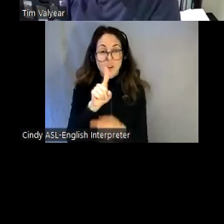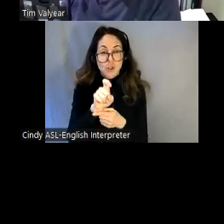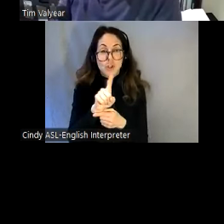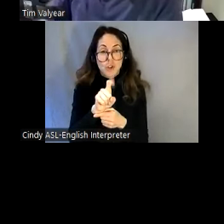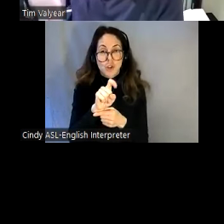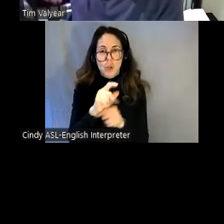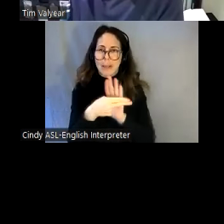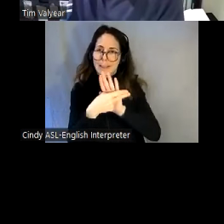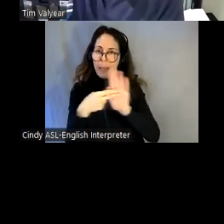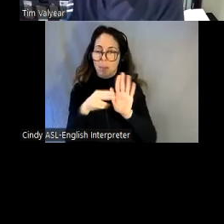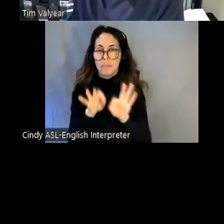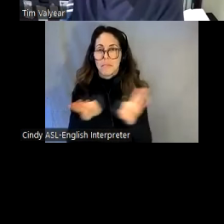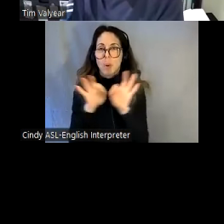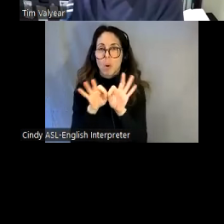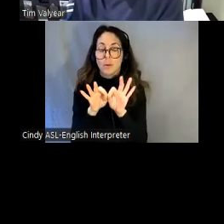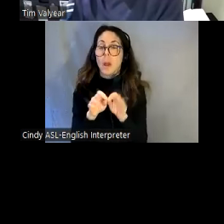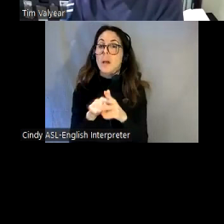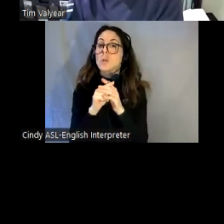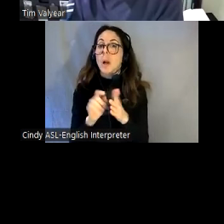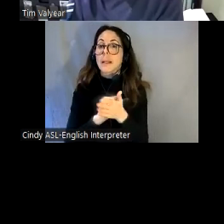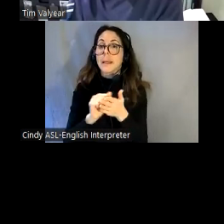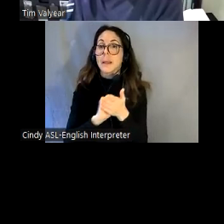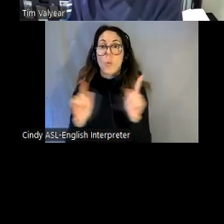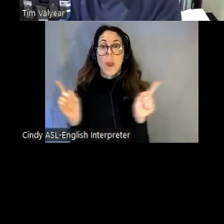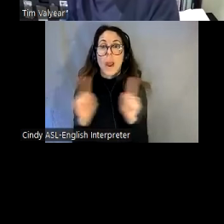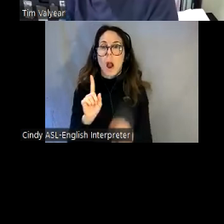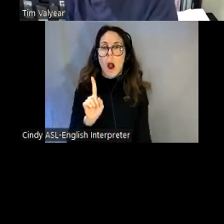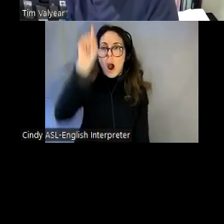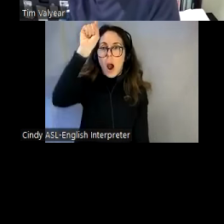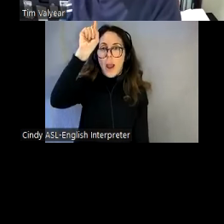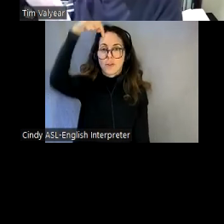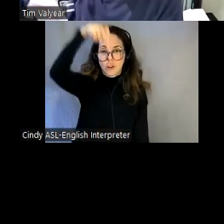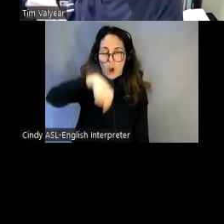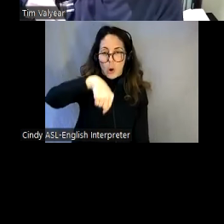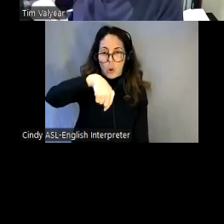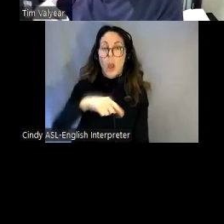you make the water, label it . If you have a big jug, if